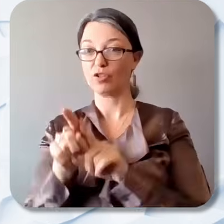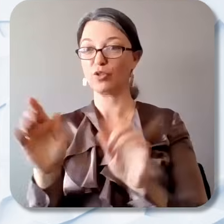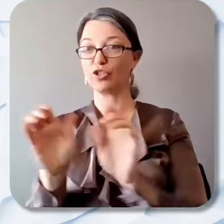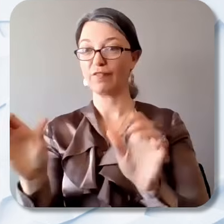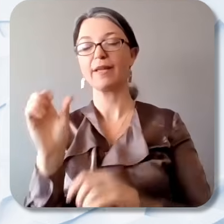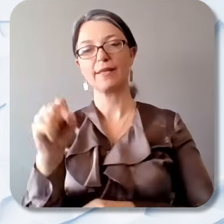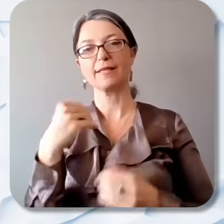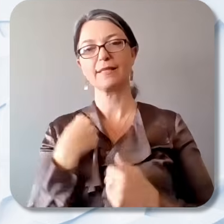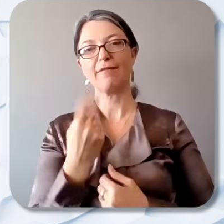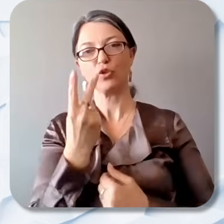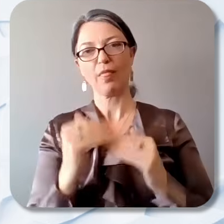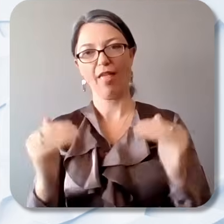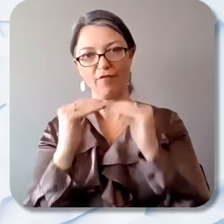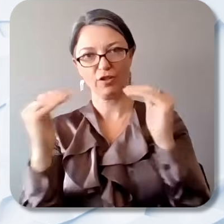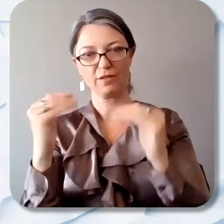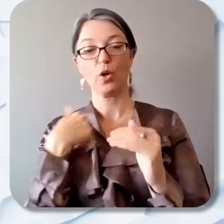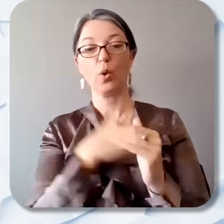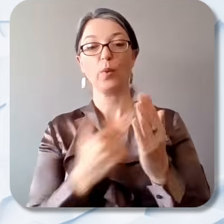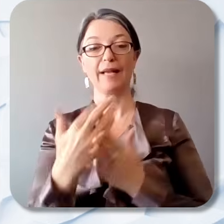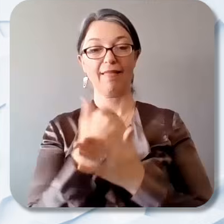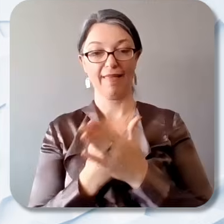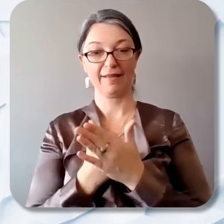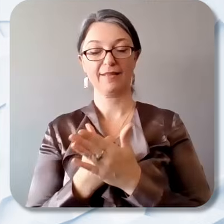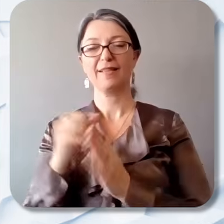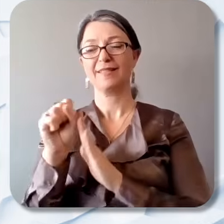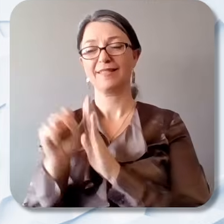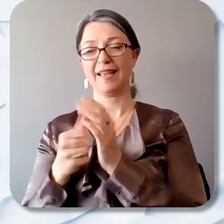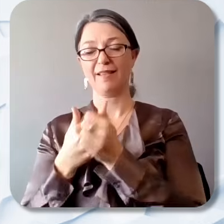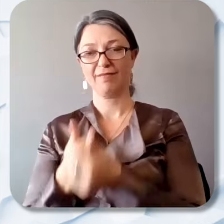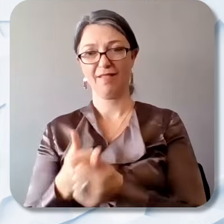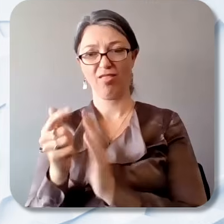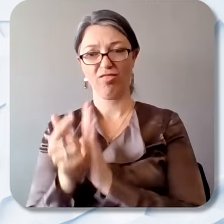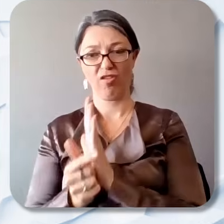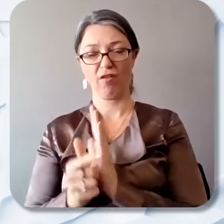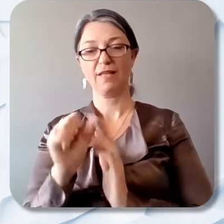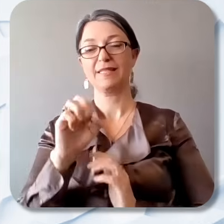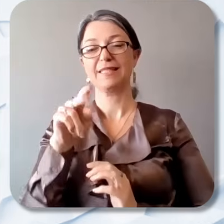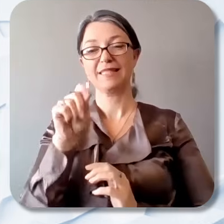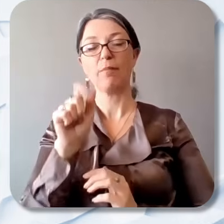So there's 2 levels because when we collect data by State law, the SELPAs are the ones that have to do the final submission of data.